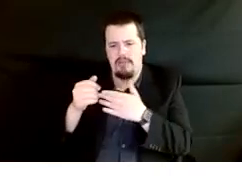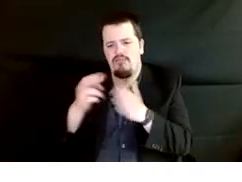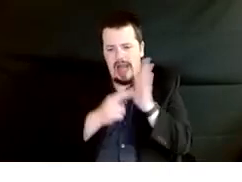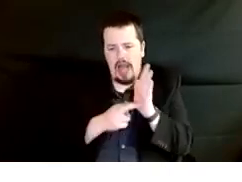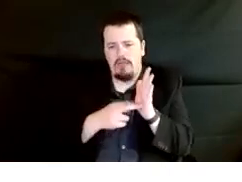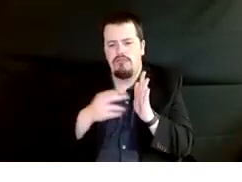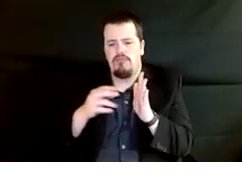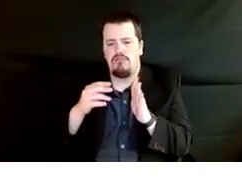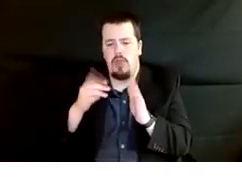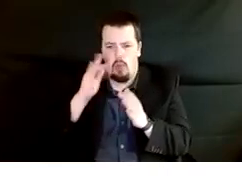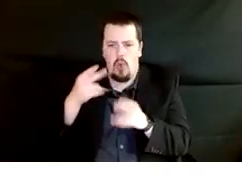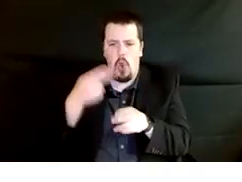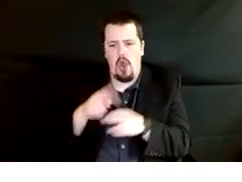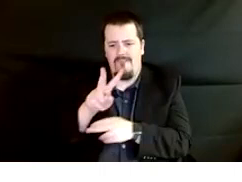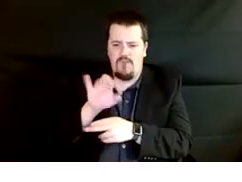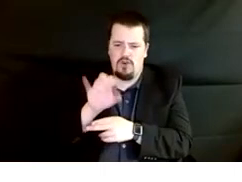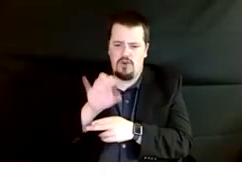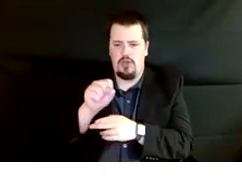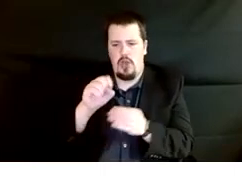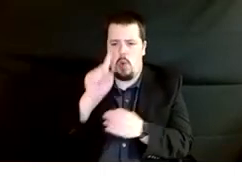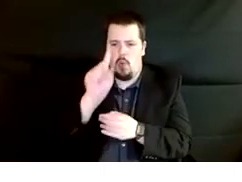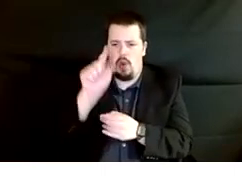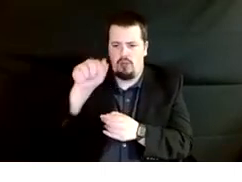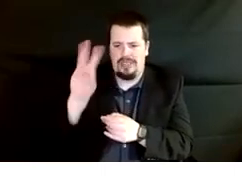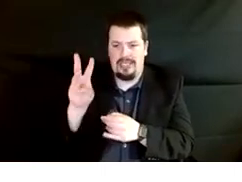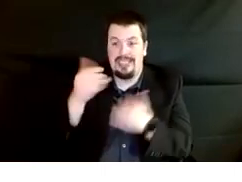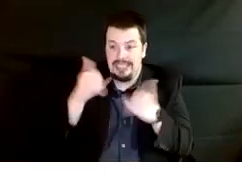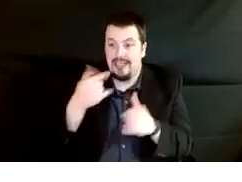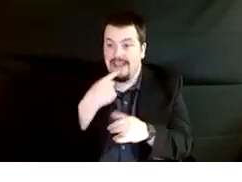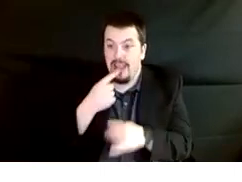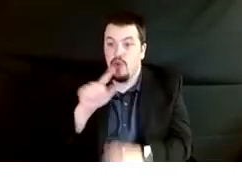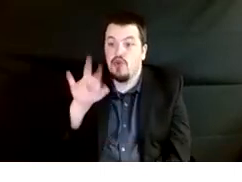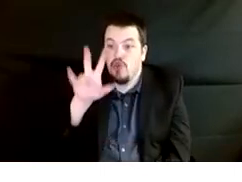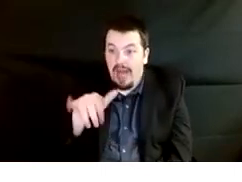it'll be called version 1.6 and it'll still have July 2016 on it but the important, important part